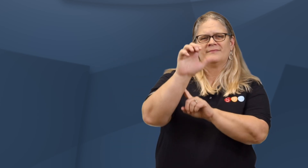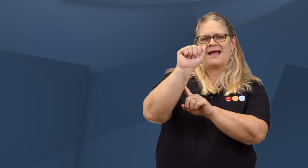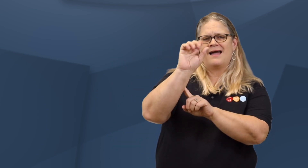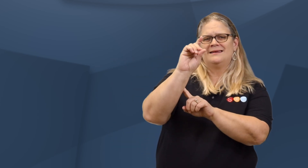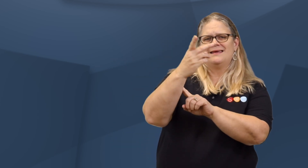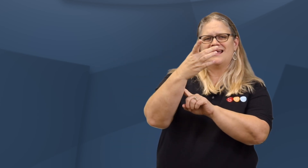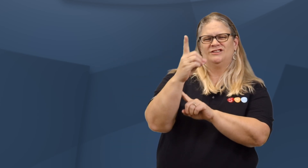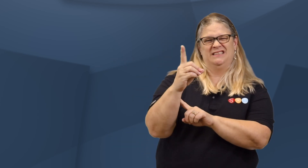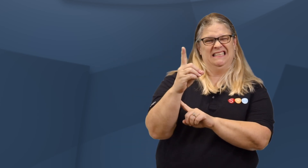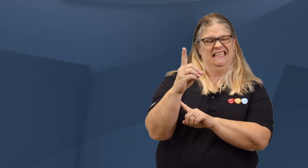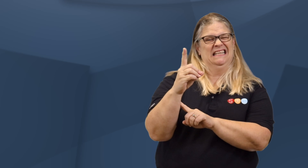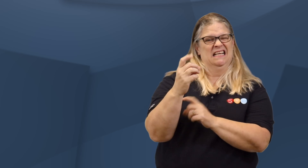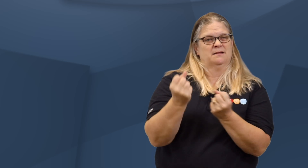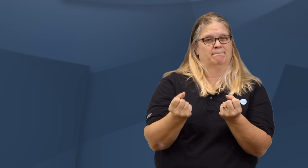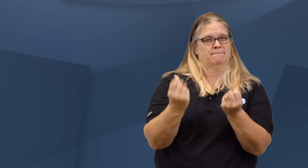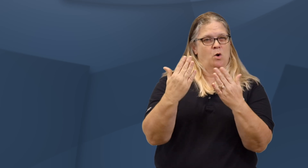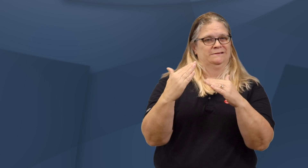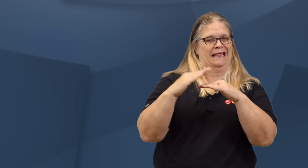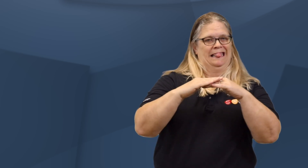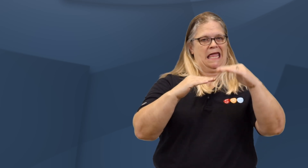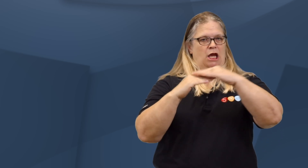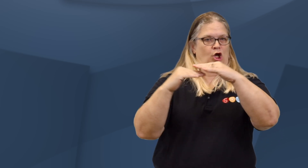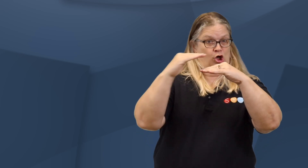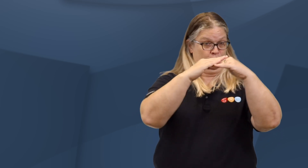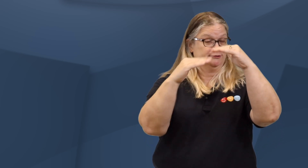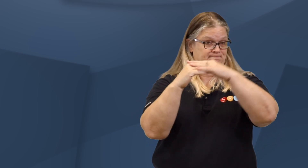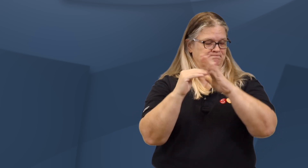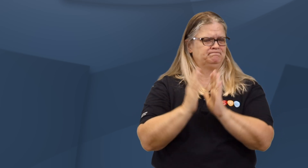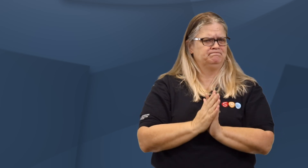ADHD is multilayered.